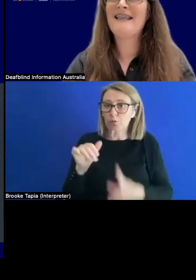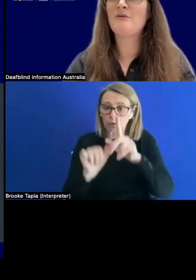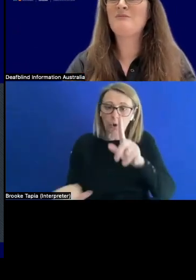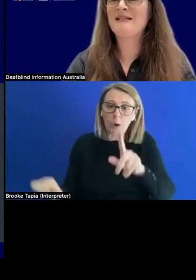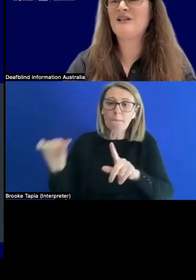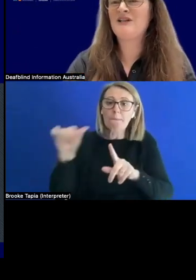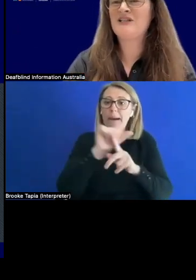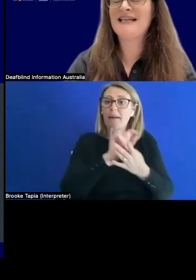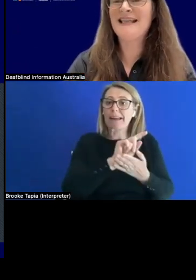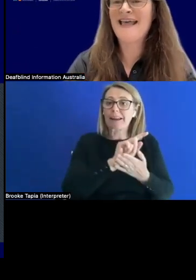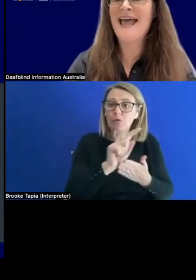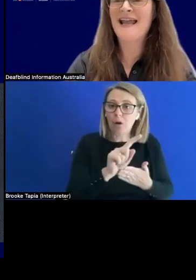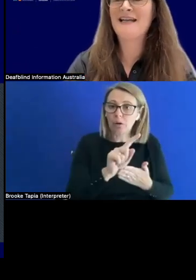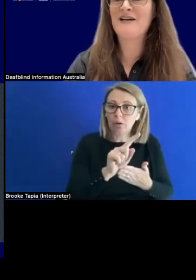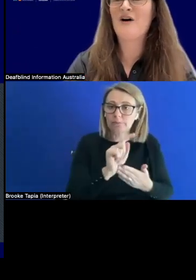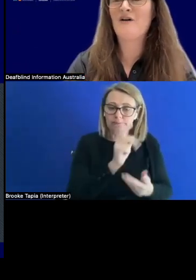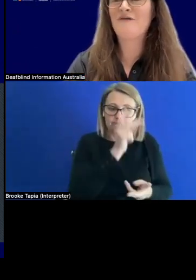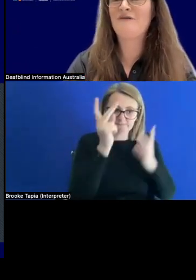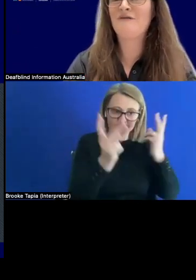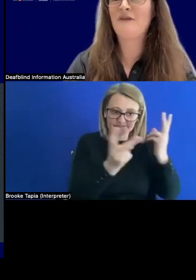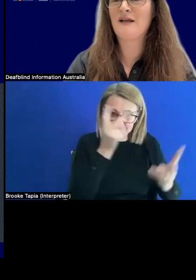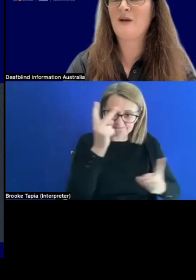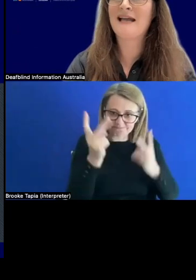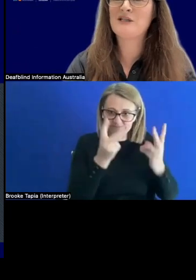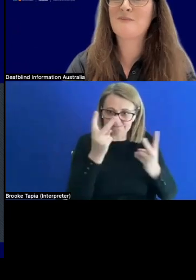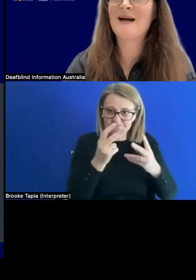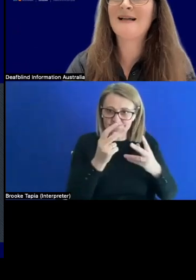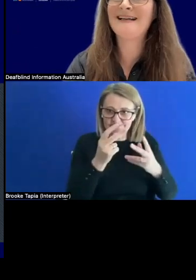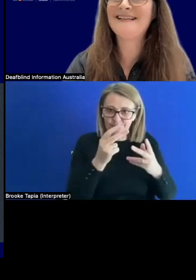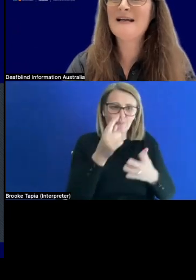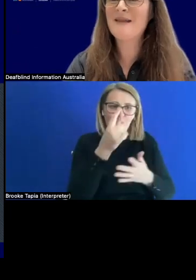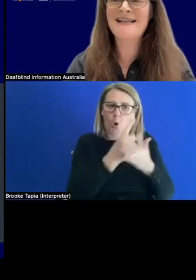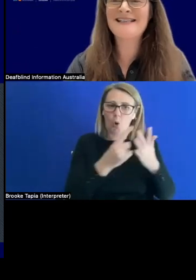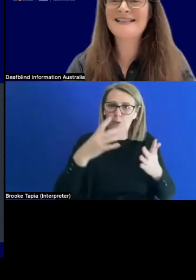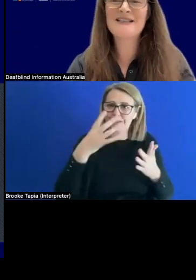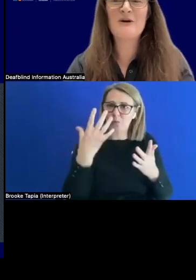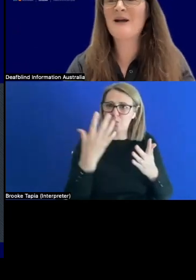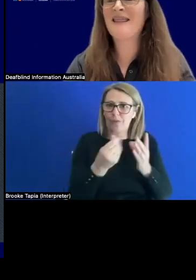they would be searching in the hand of the communication partner, but that’s not where